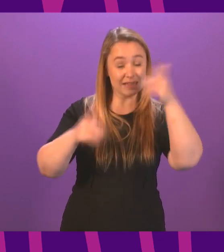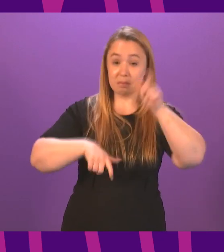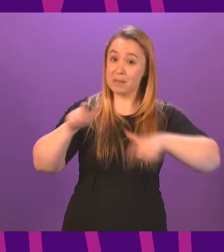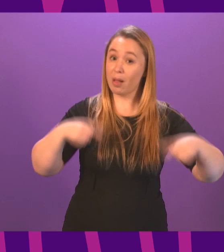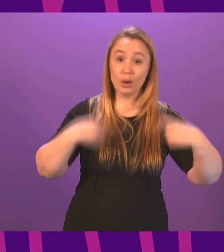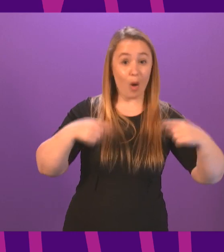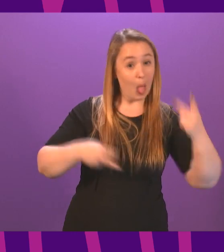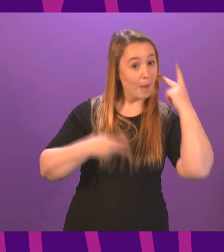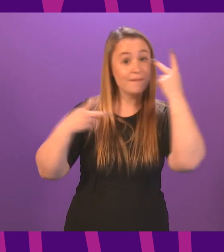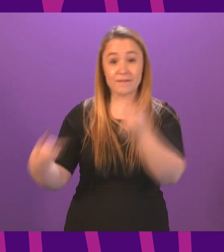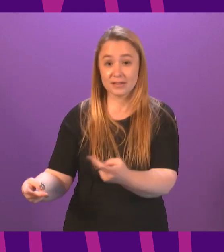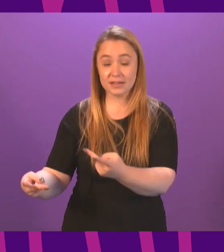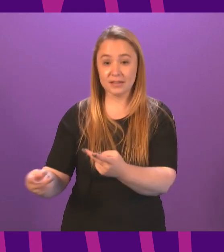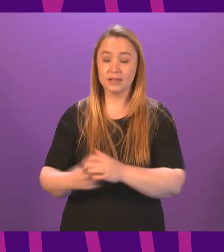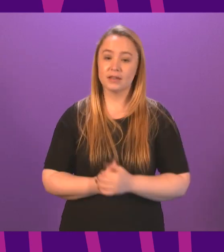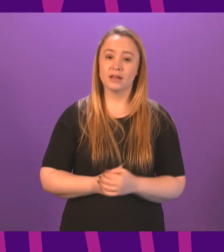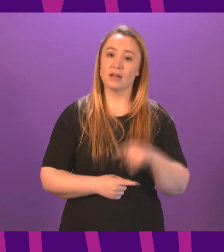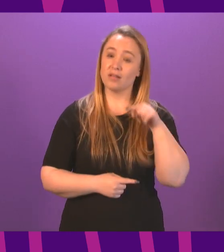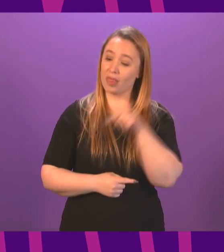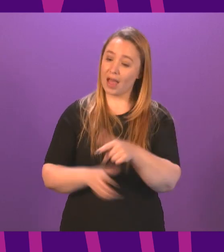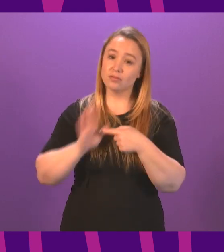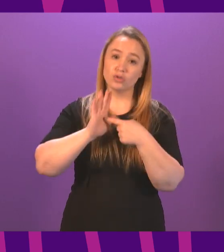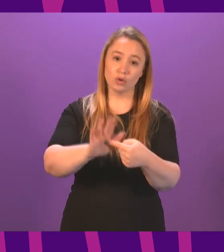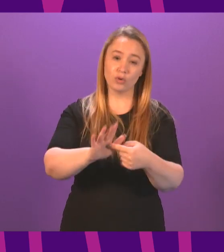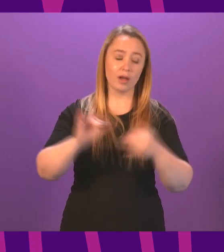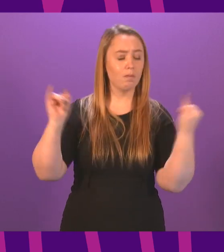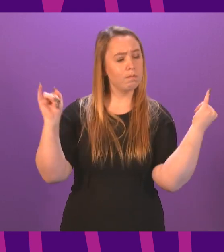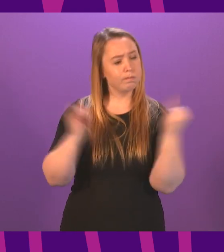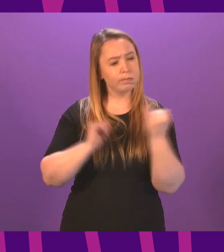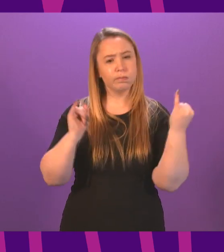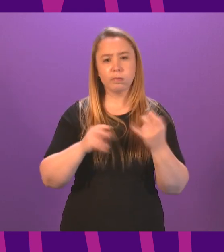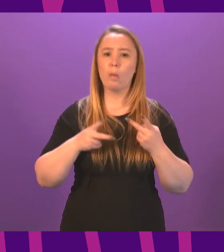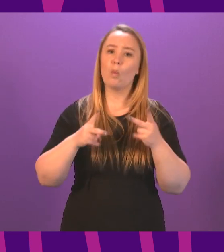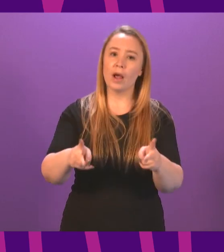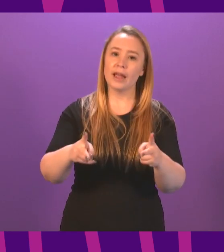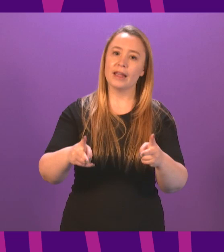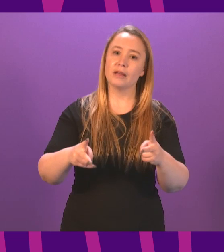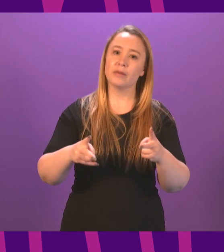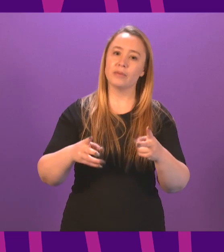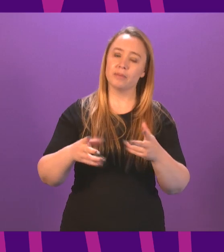of the dreadful way in which we have treated older people for the duration of this pandemic.